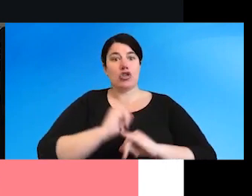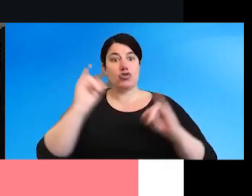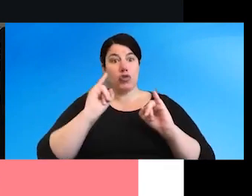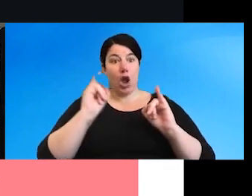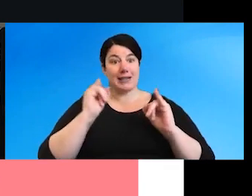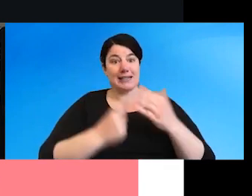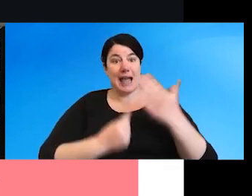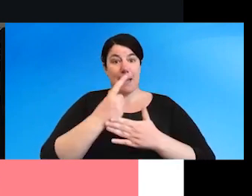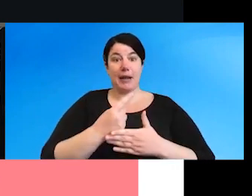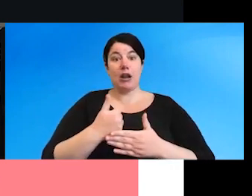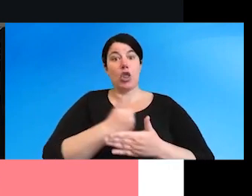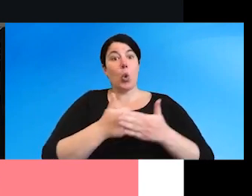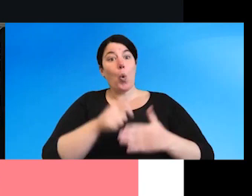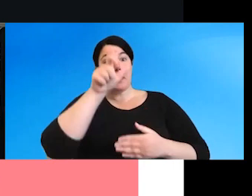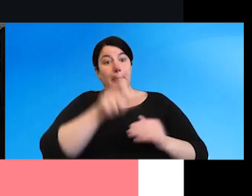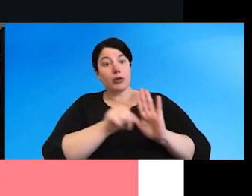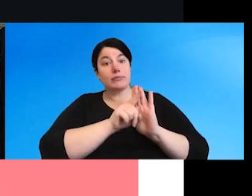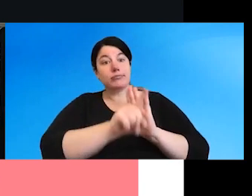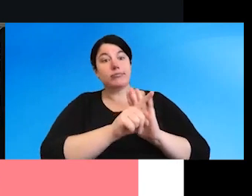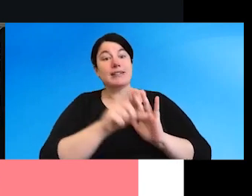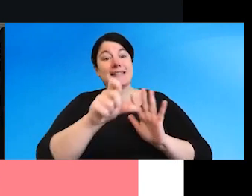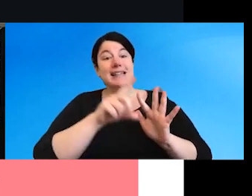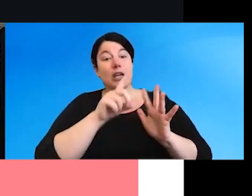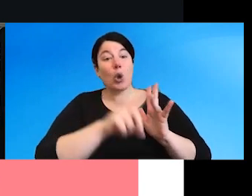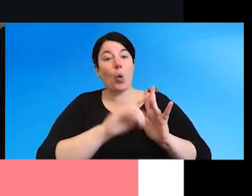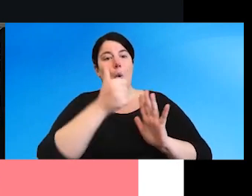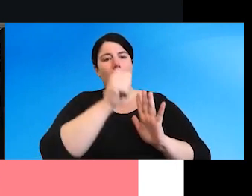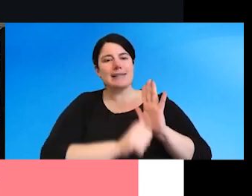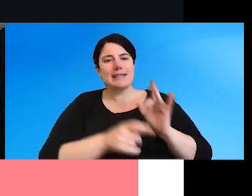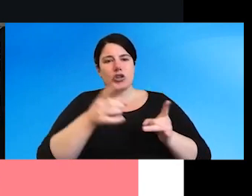spokesperson, perhaps your CEO, or artistic cr, director, is not able